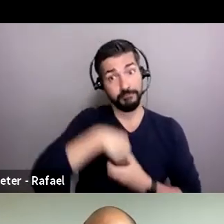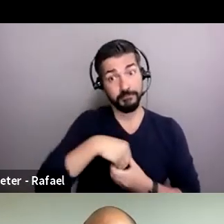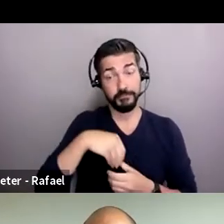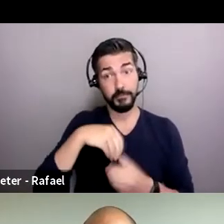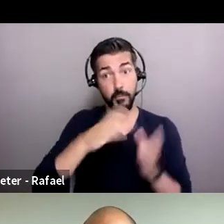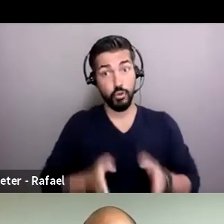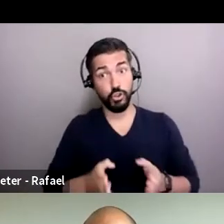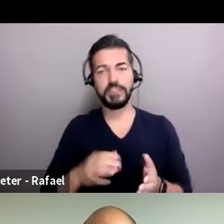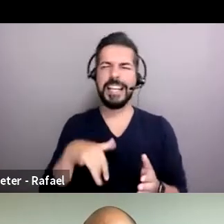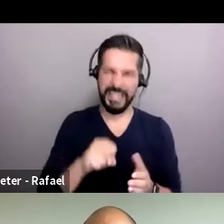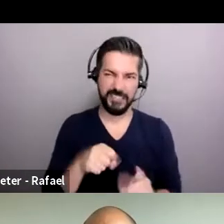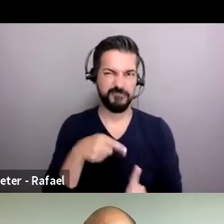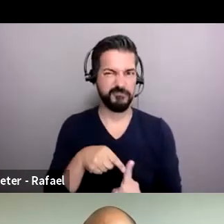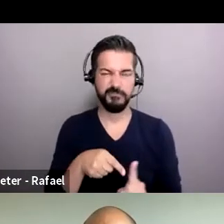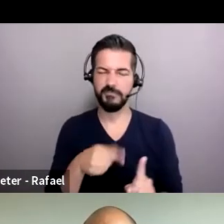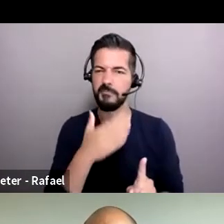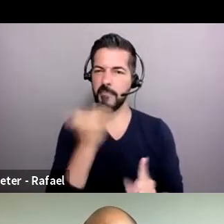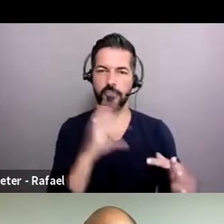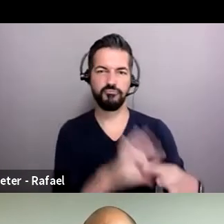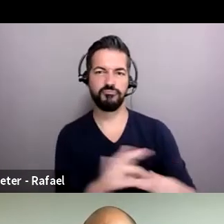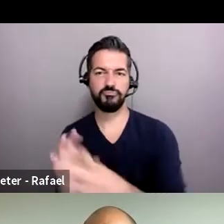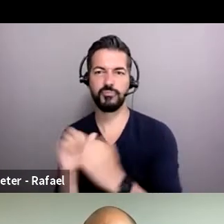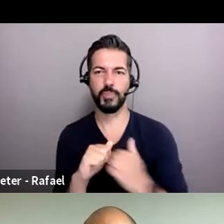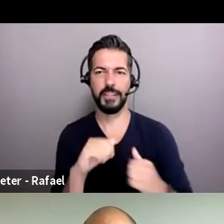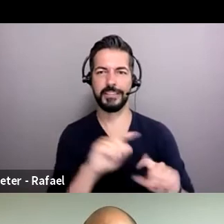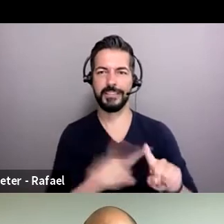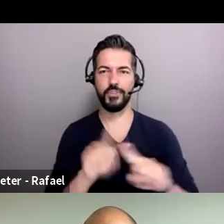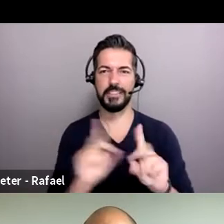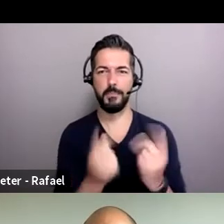connected with those individual players because it is important